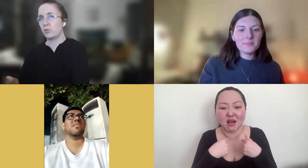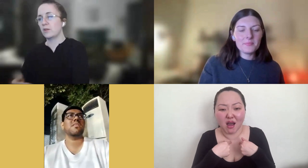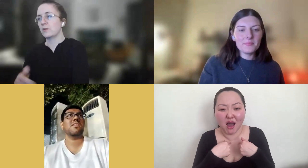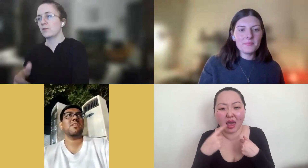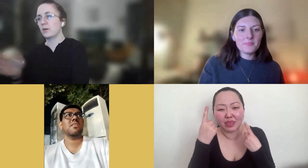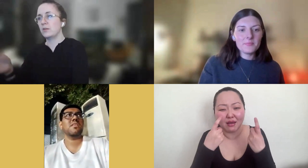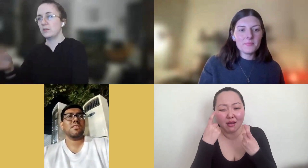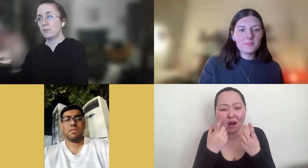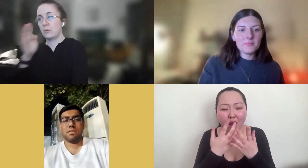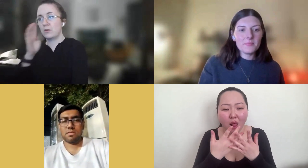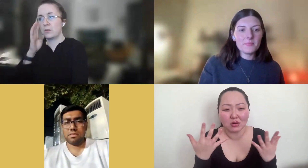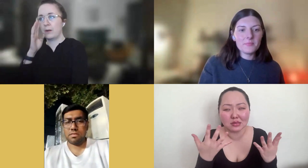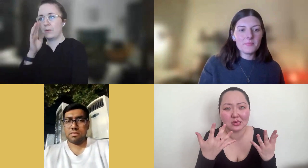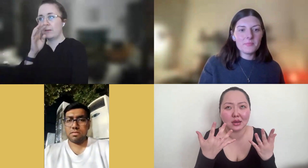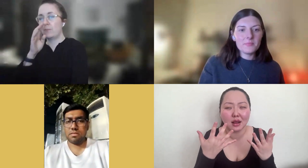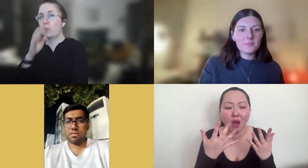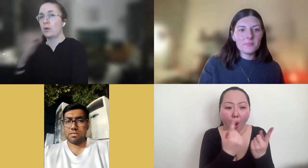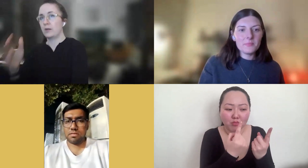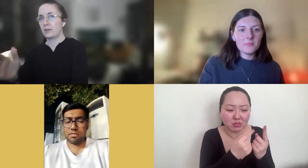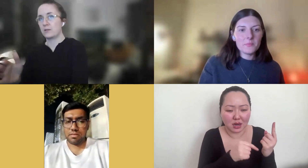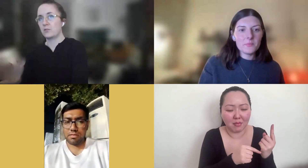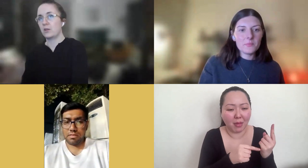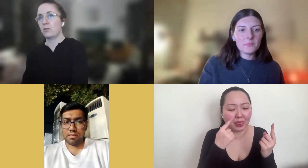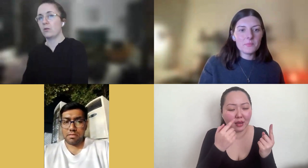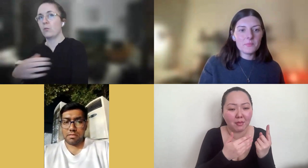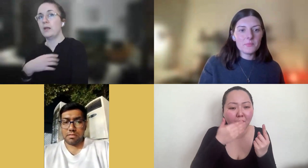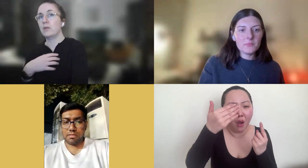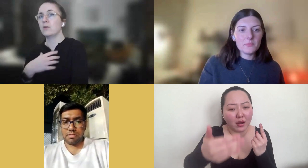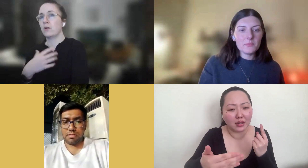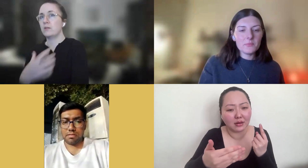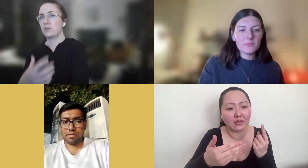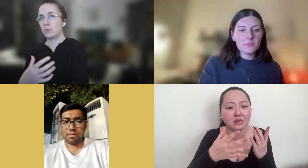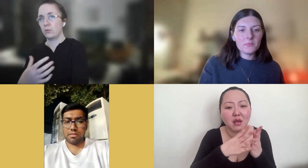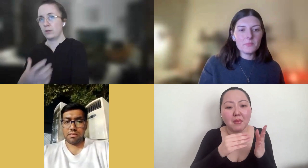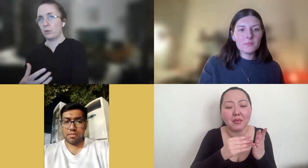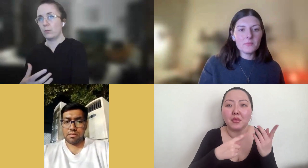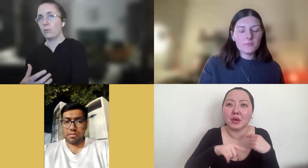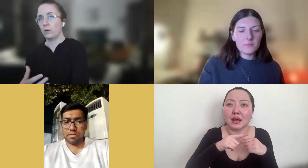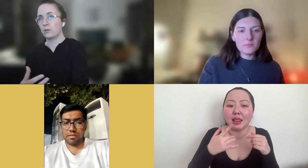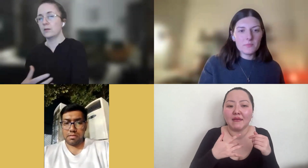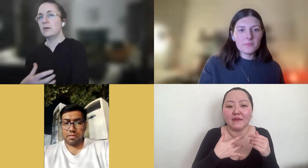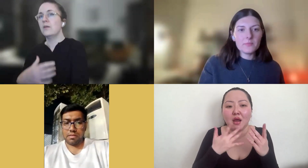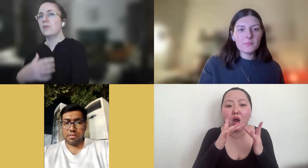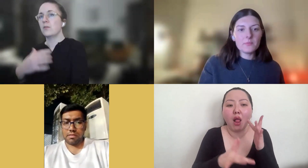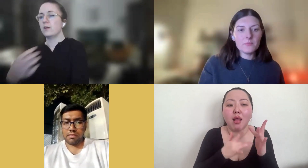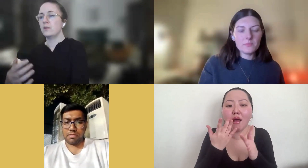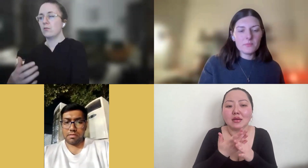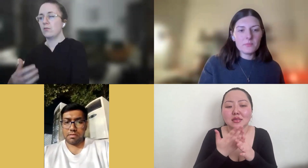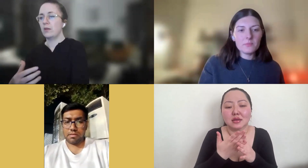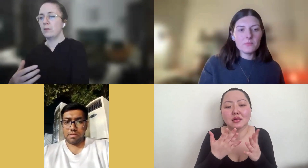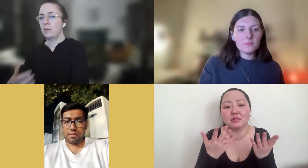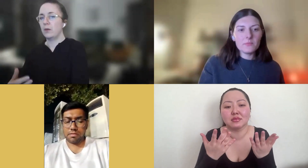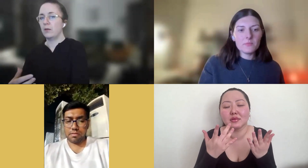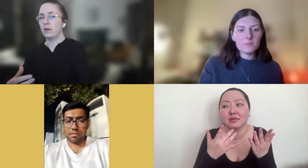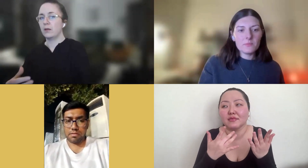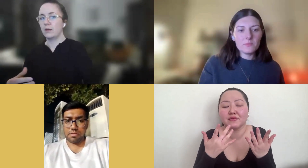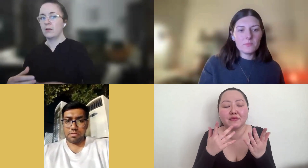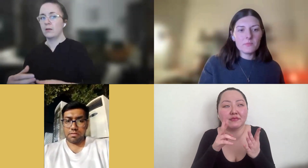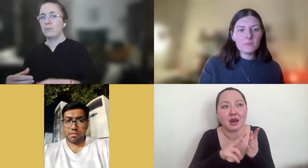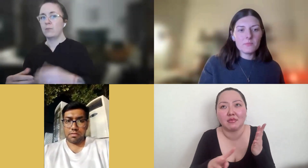project. And I think we live in a very digital network world. The idea of thinking - like,